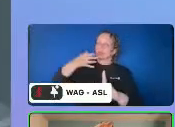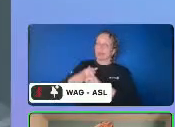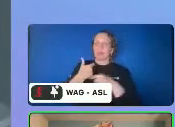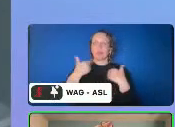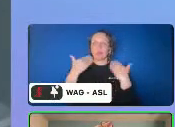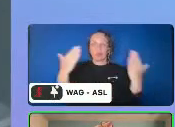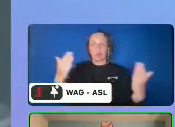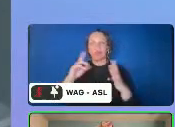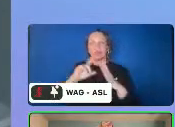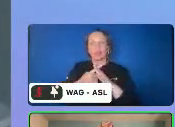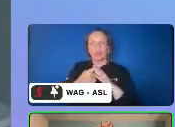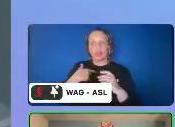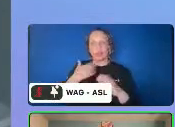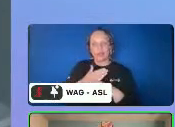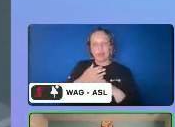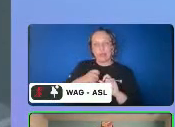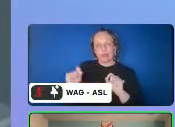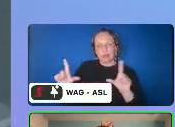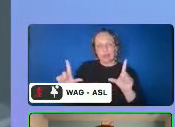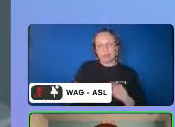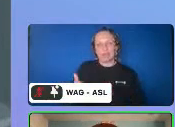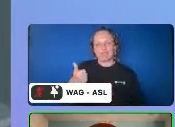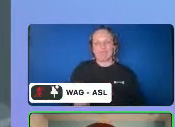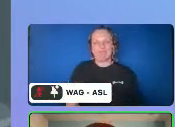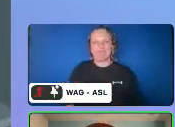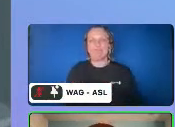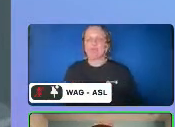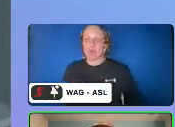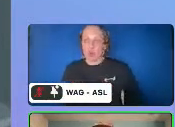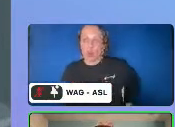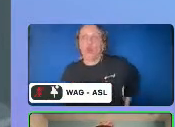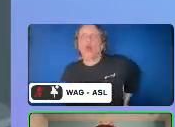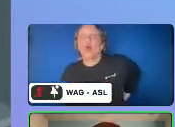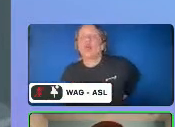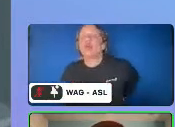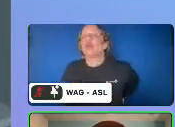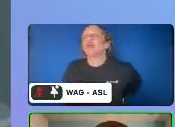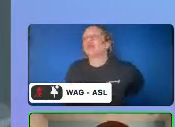I'm gonna share my screen, all right. So let me set some context.